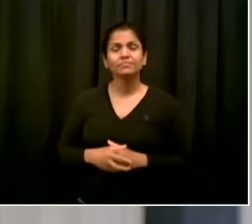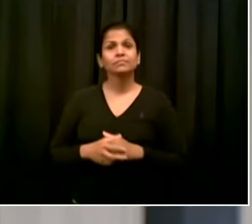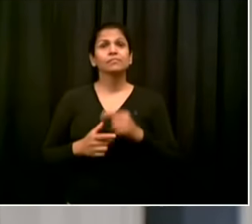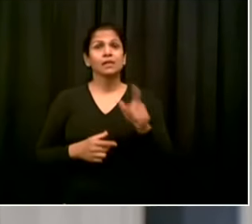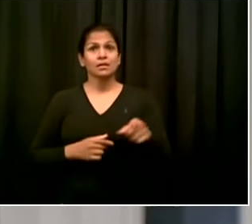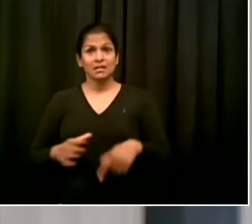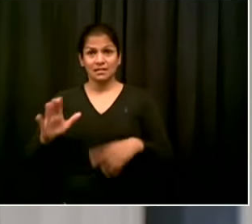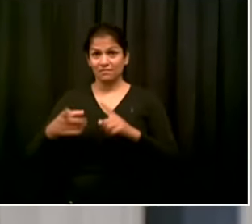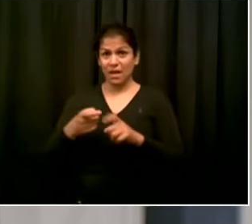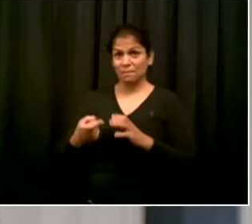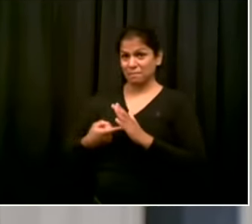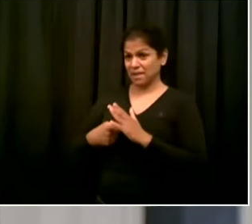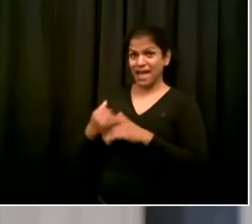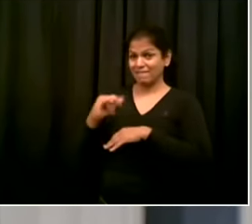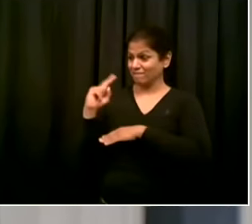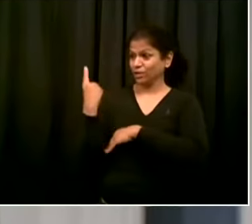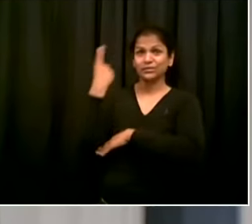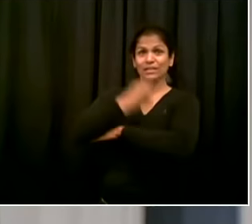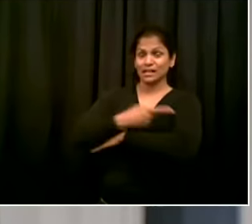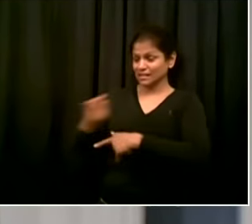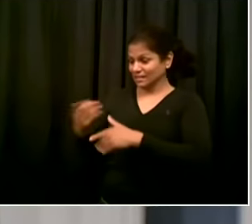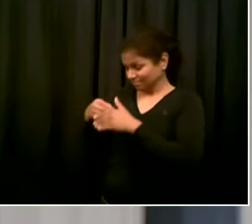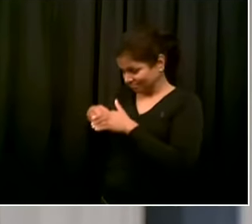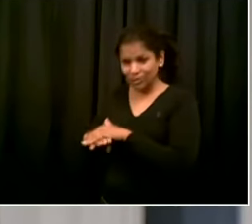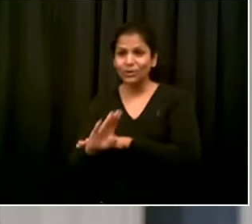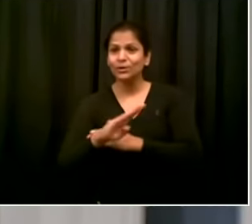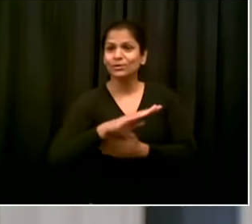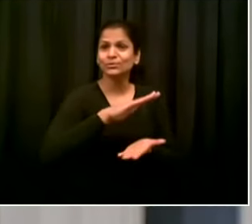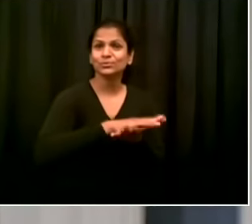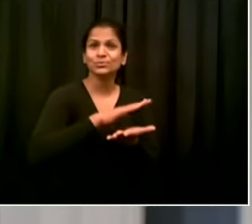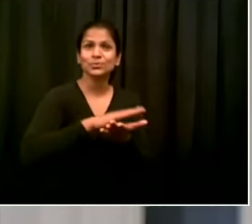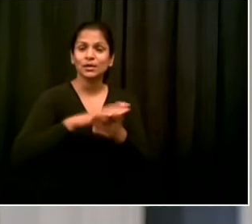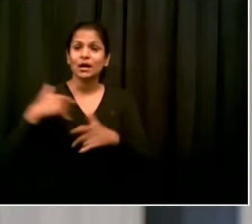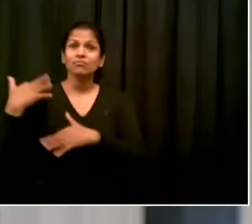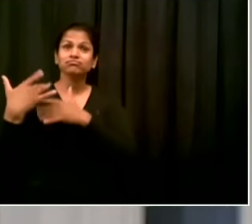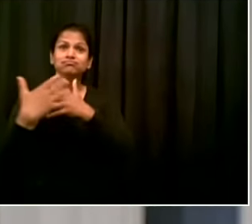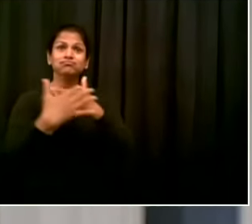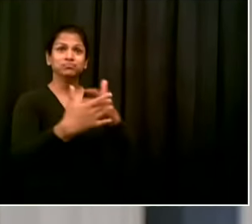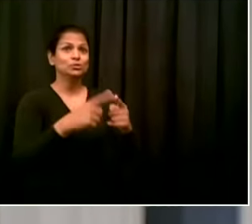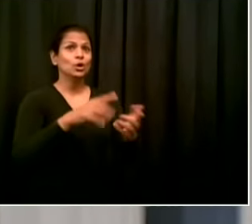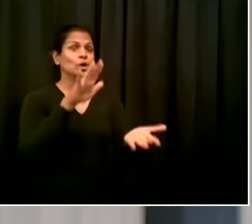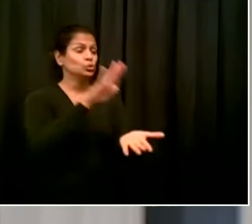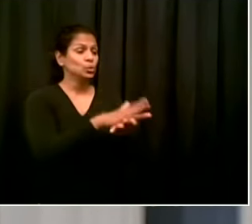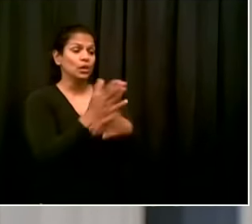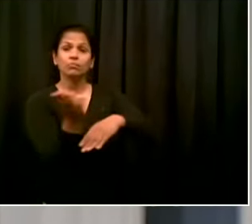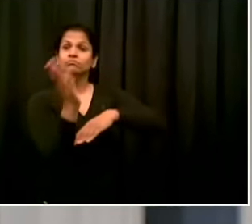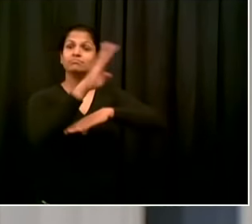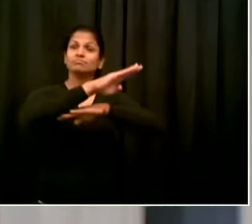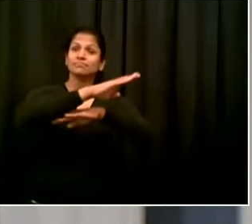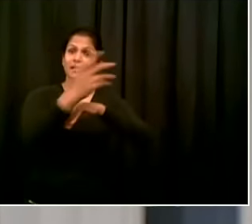OPENING BUT THEIR EXTRAORDINARY CONTRIBUTIONS TO EACH OTHER HELPING EACH OTHER PROBLEM SOLVE. THIS WEEK